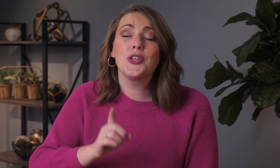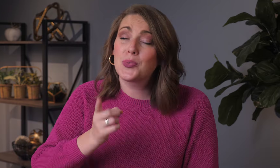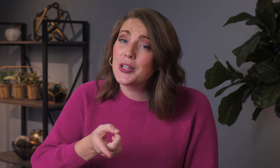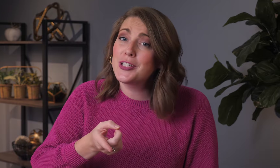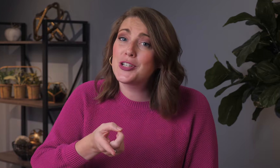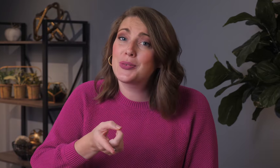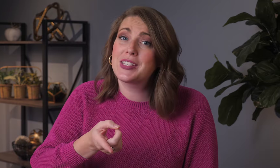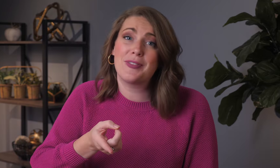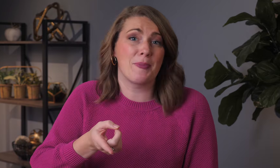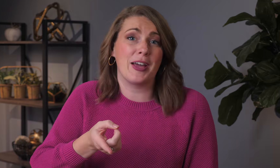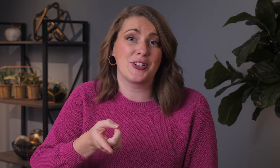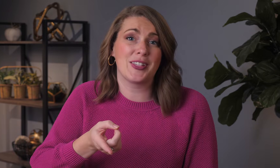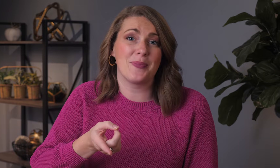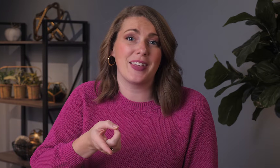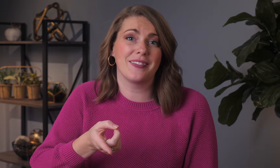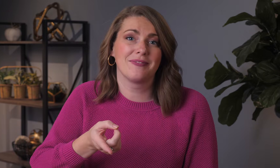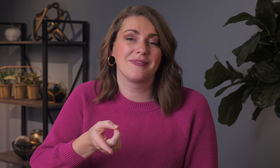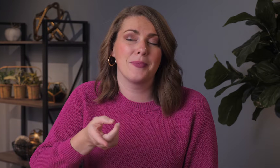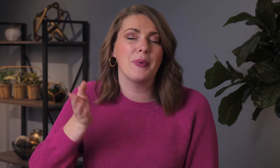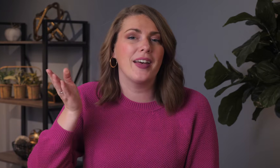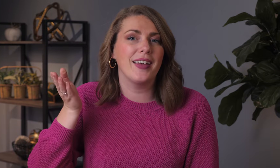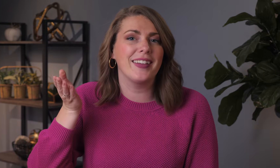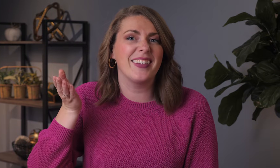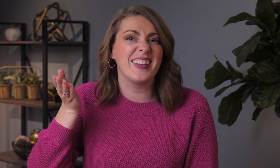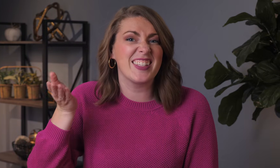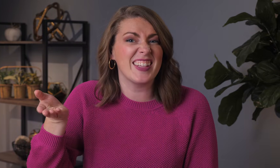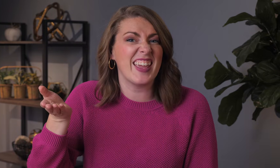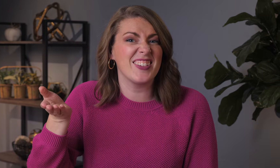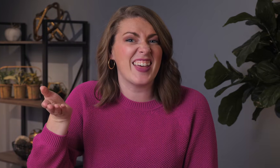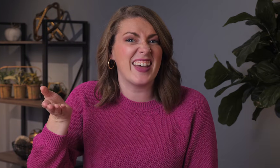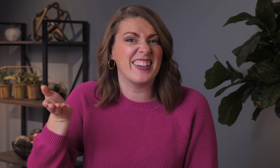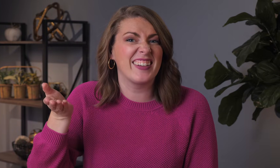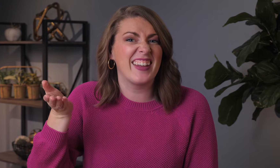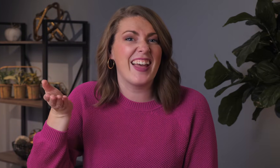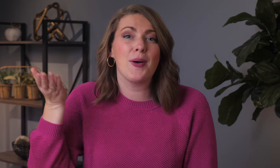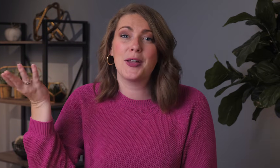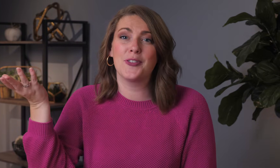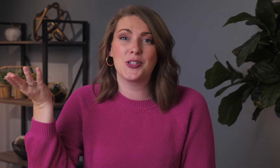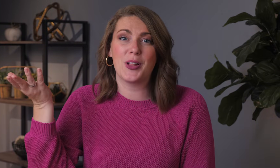You really should receive a badge or something, but since i can't do that, how about a virtual